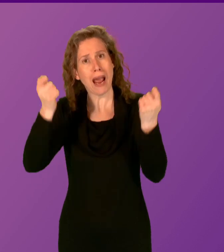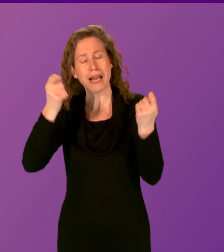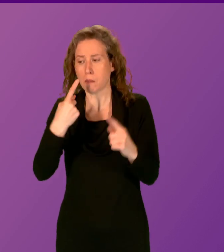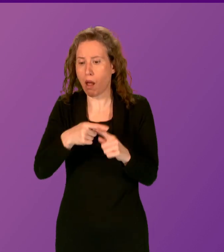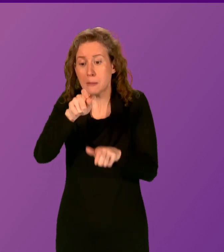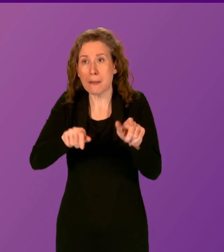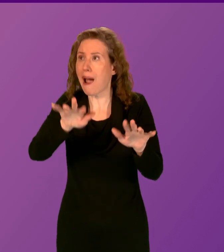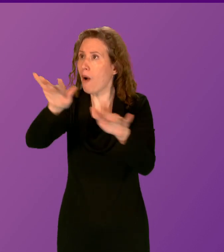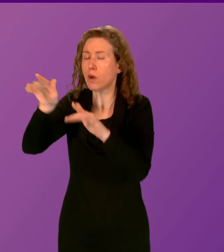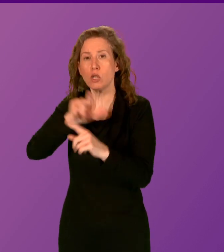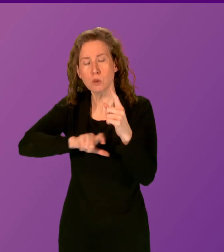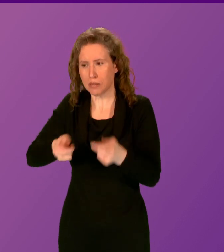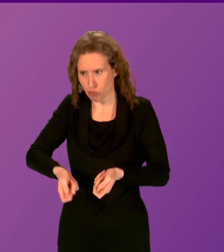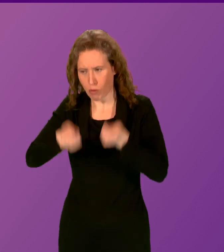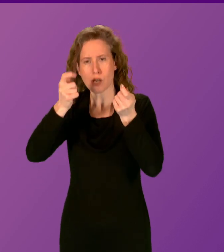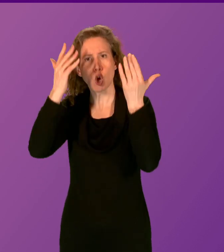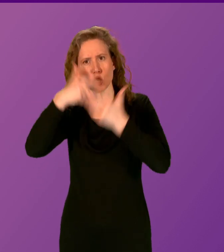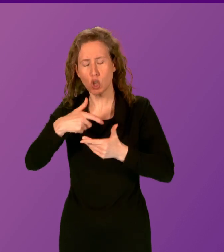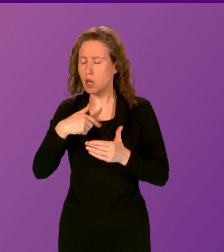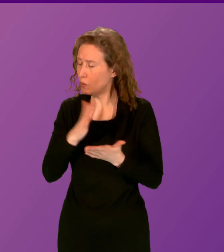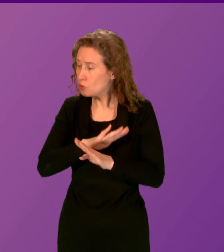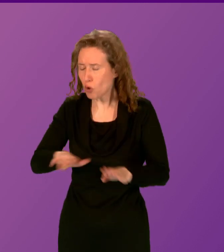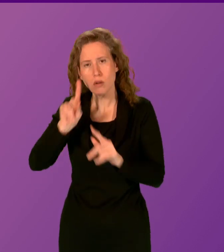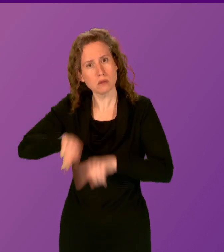However, I point to the fact that we are taking action.